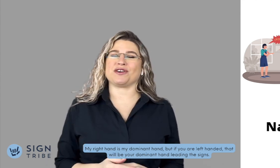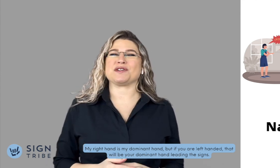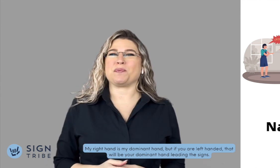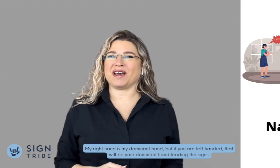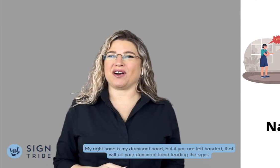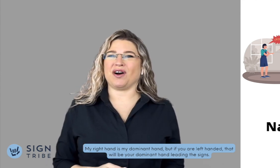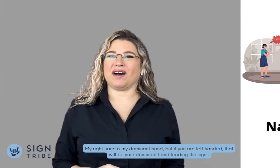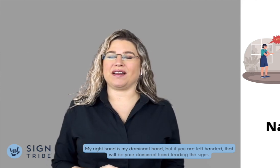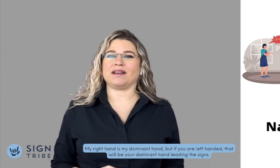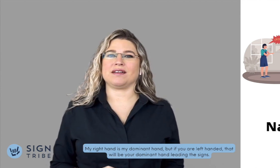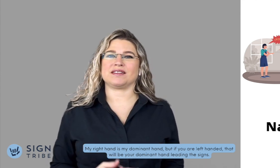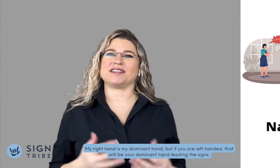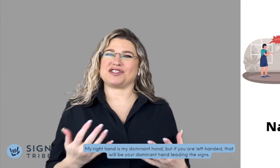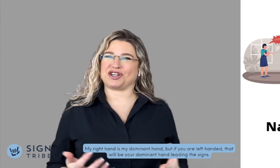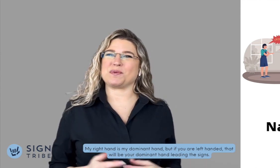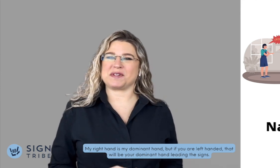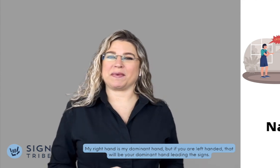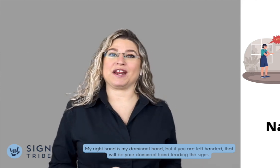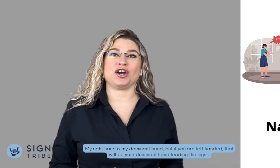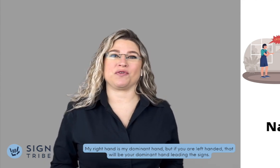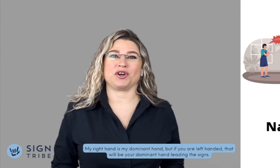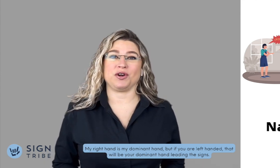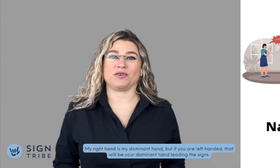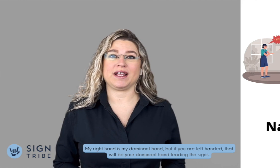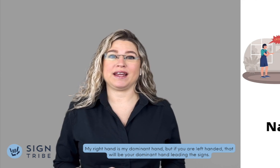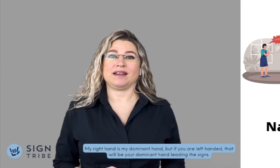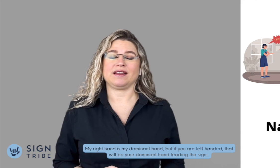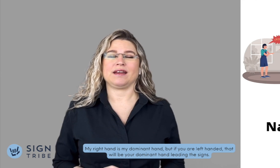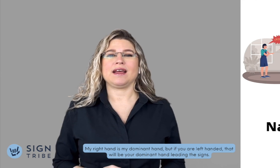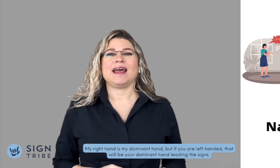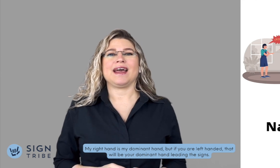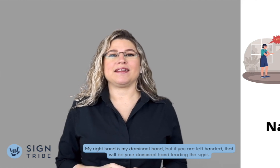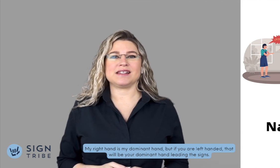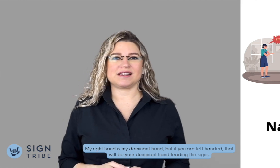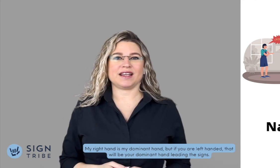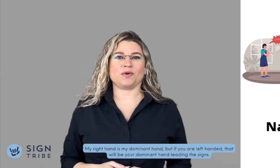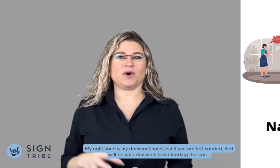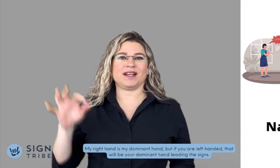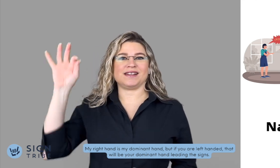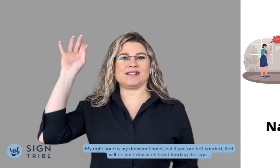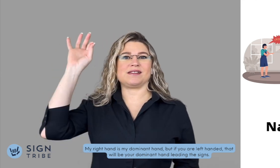to pick on, to disturb somebody over and over again. And then the second one is